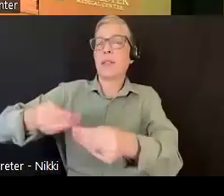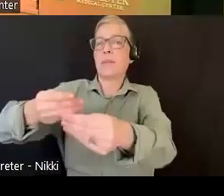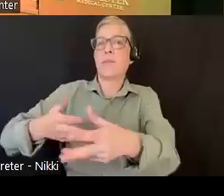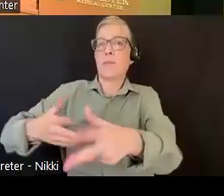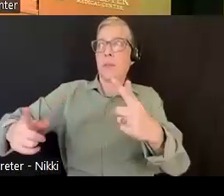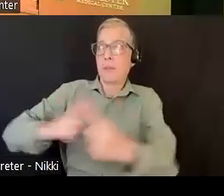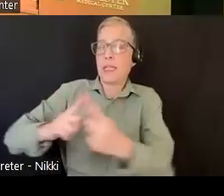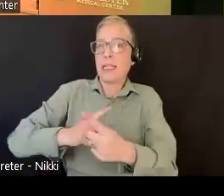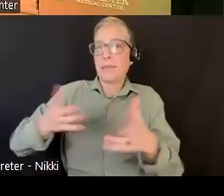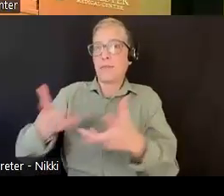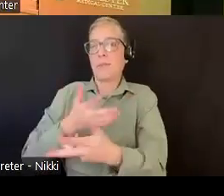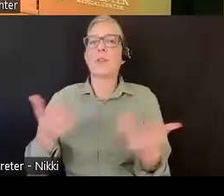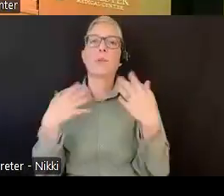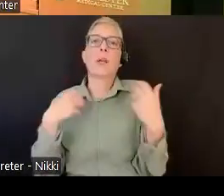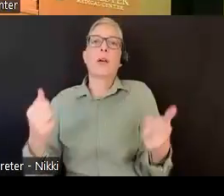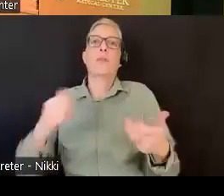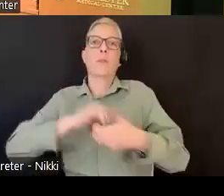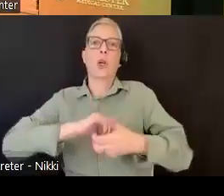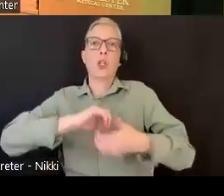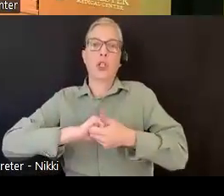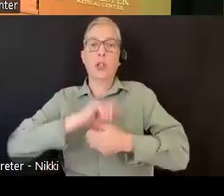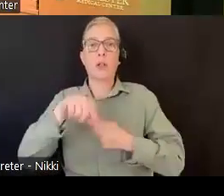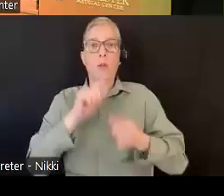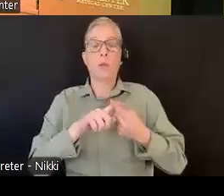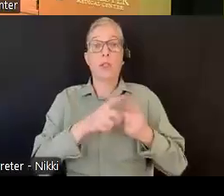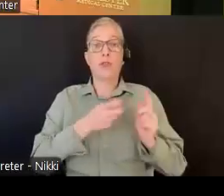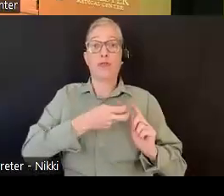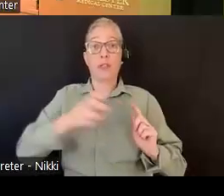health partner when they transition from the new f or the old fellows to the new fellows I tell